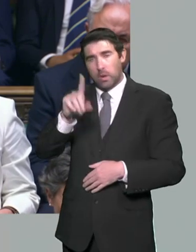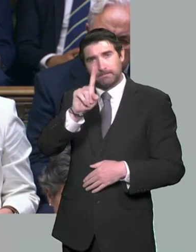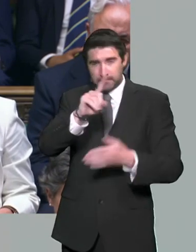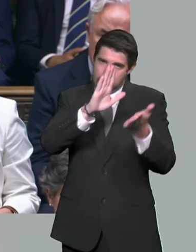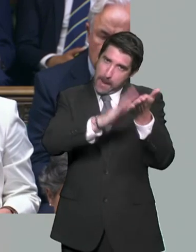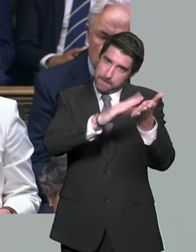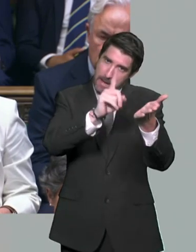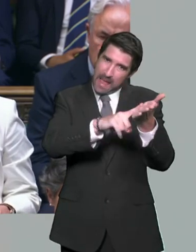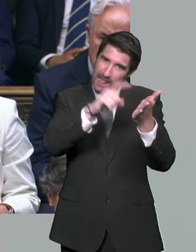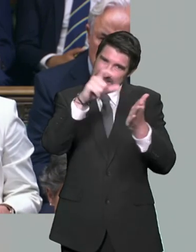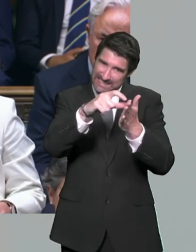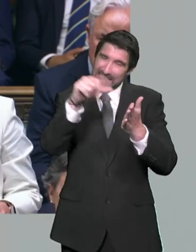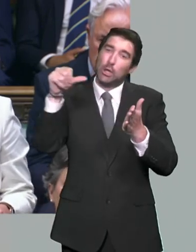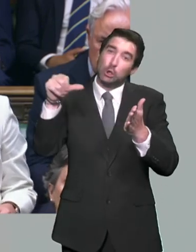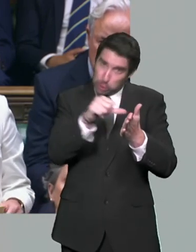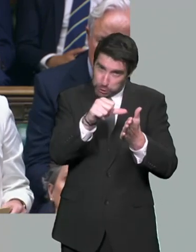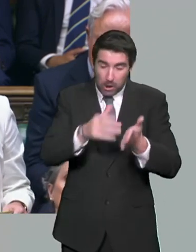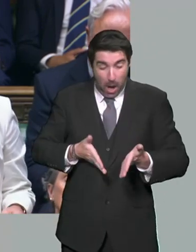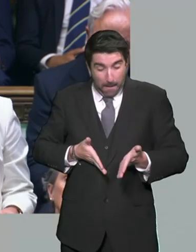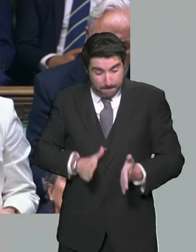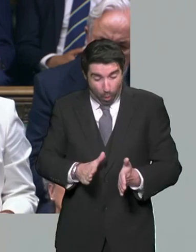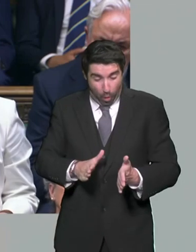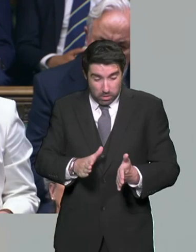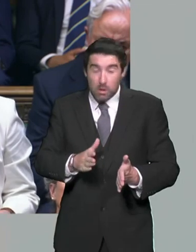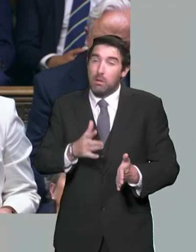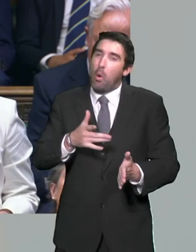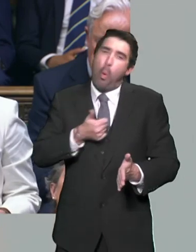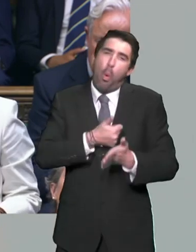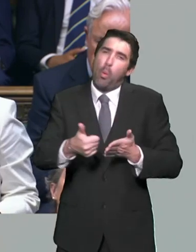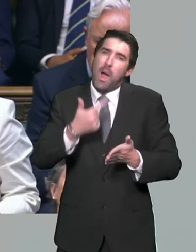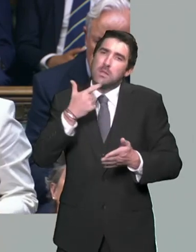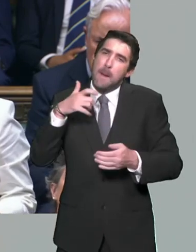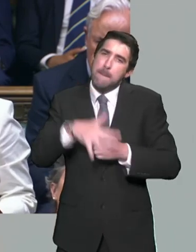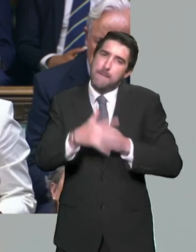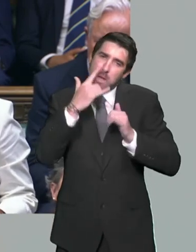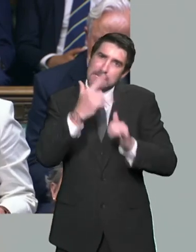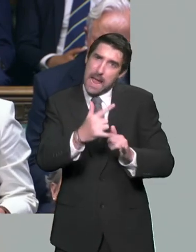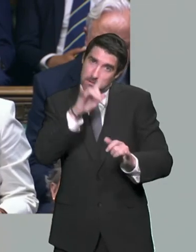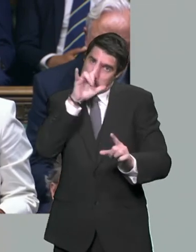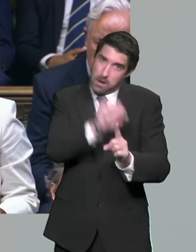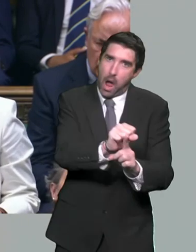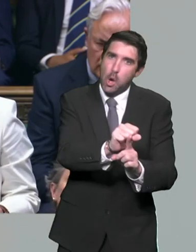Had it been included in the test, Nellie’s condition could have been treated.